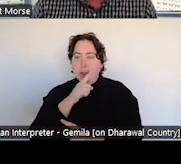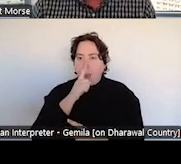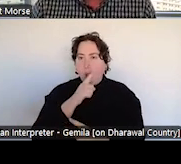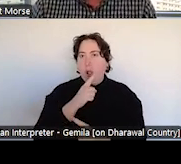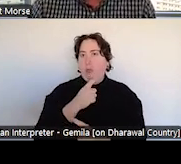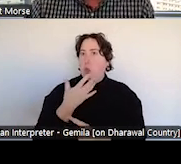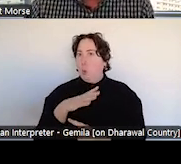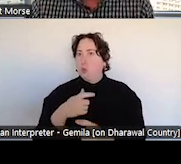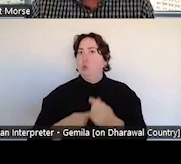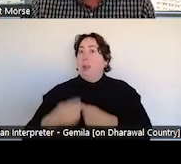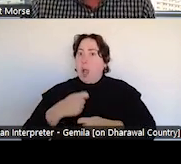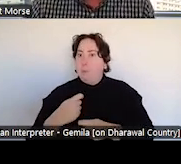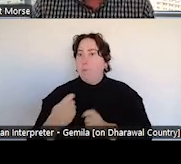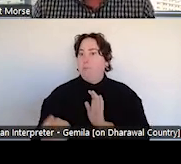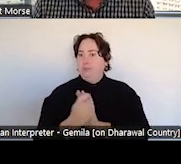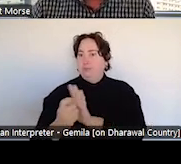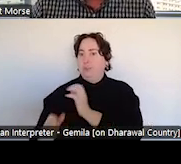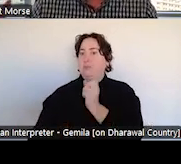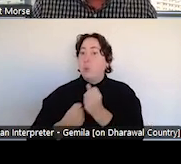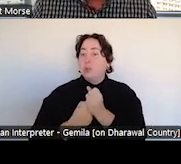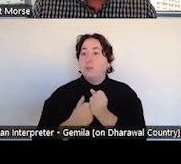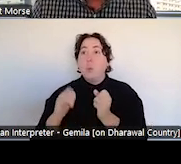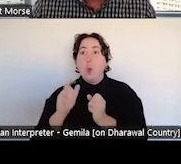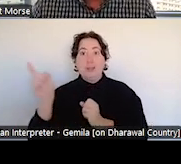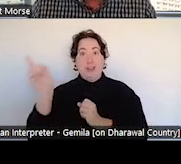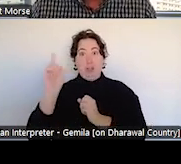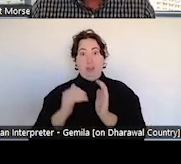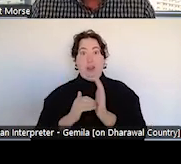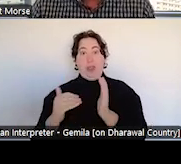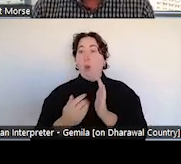or who are your current supporters that you are looking at growing